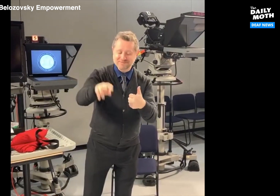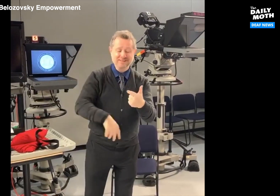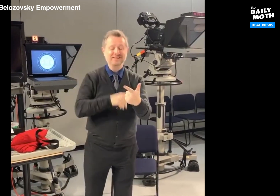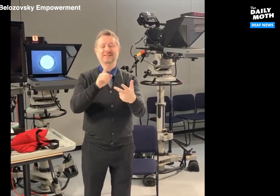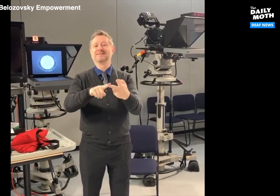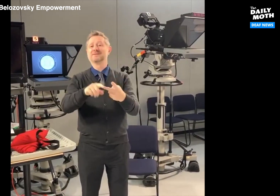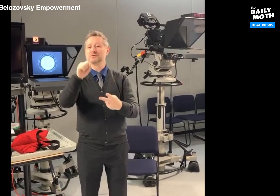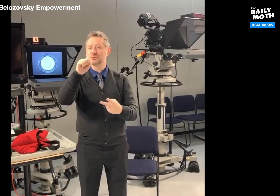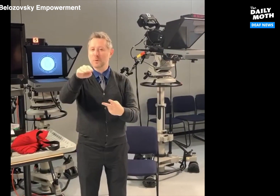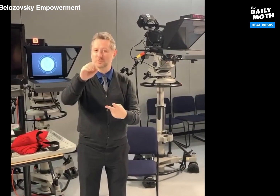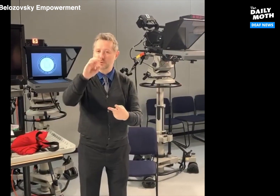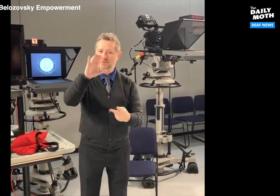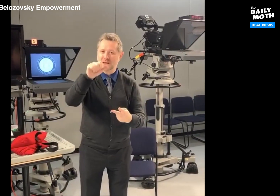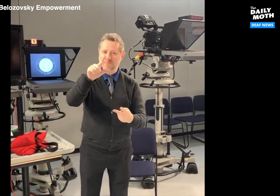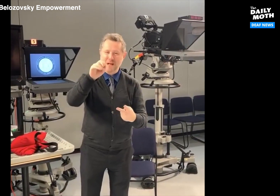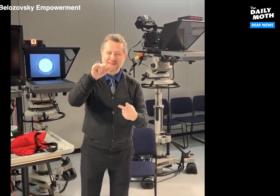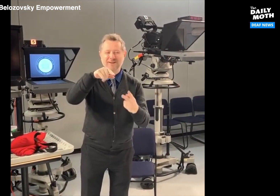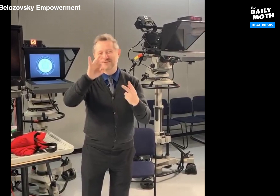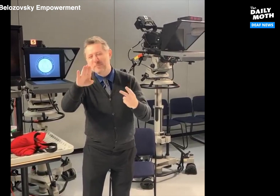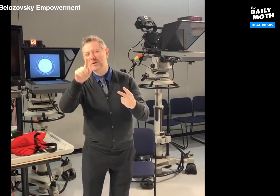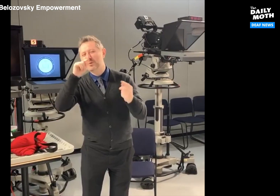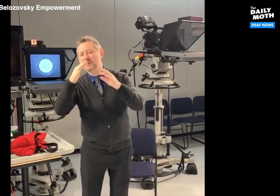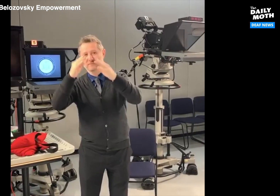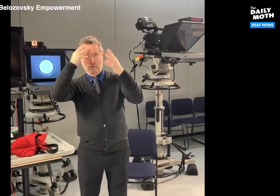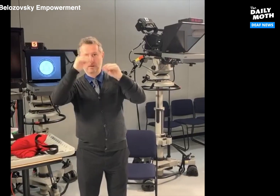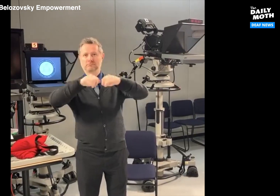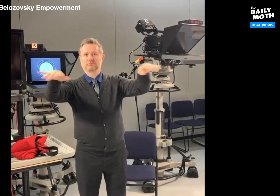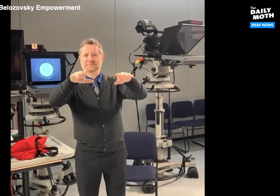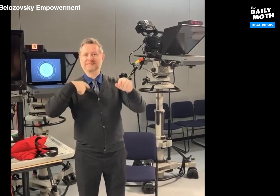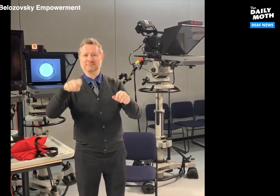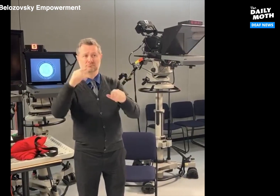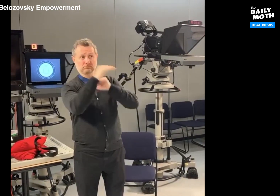the television while LIVE and on social media while it is broadcasted.